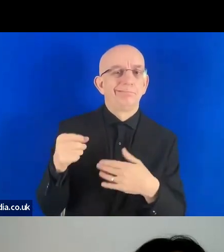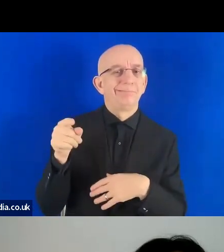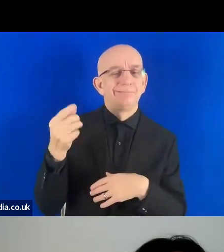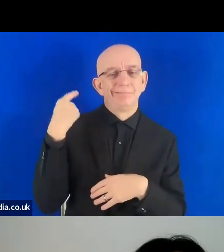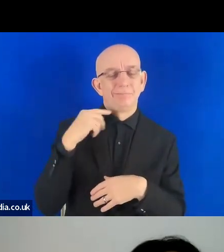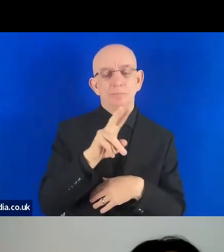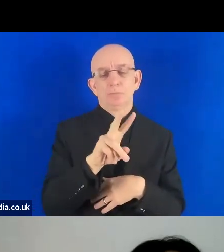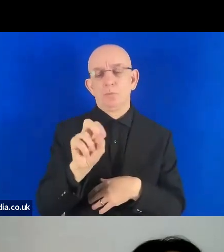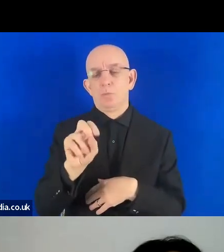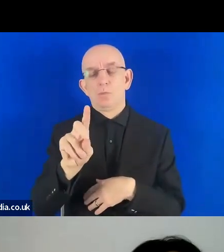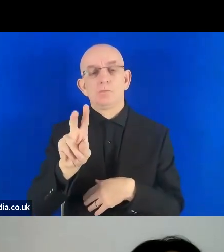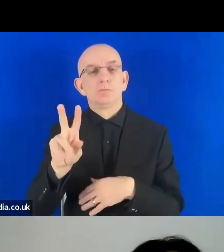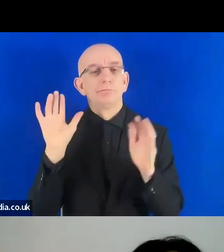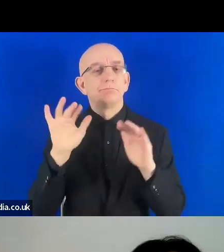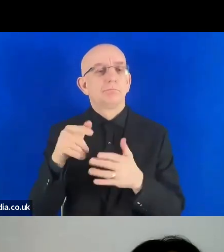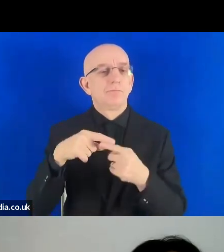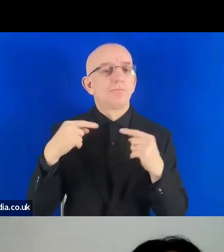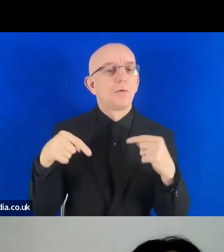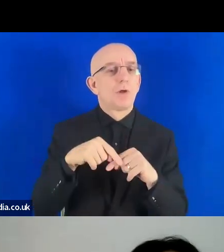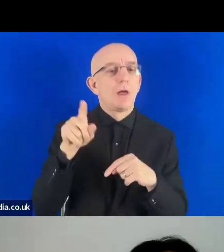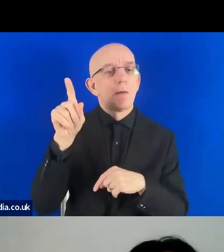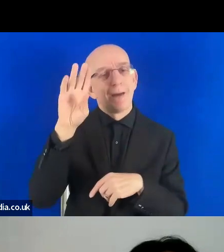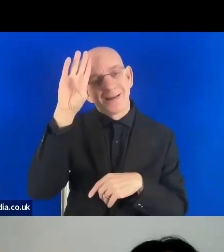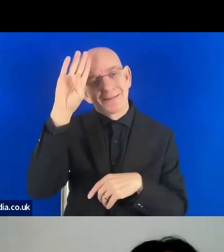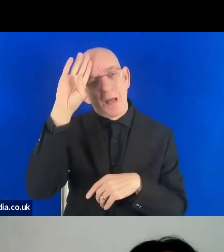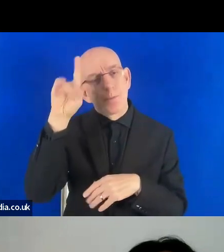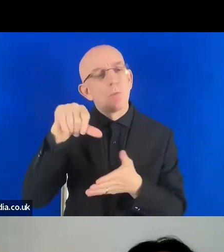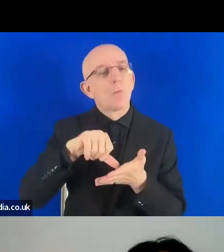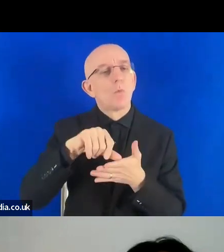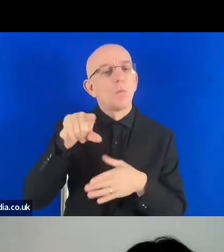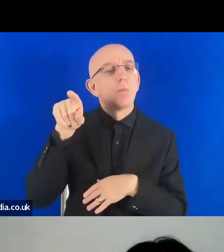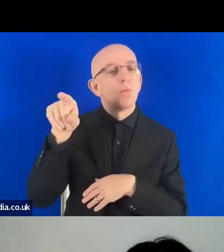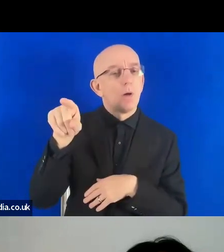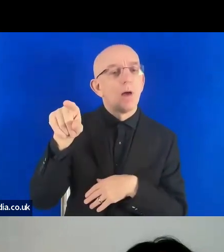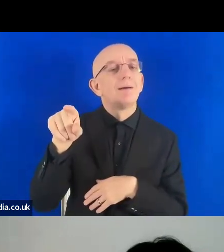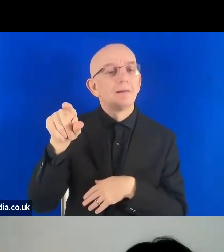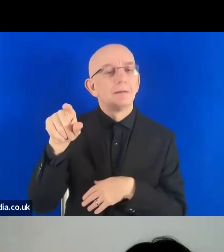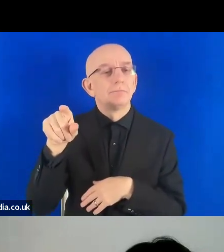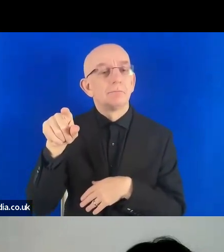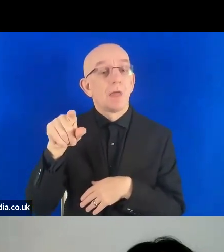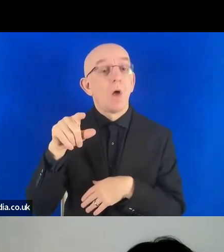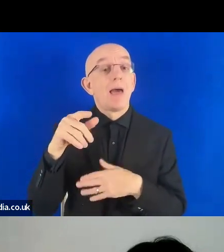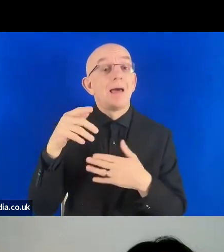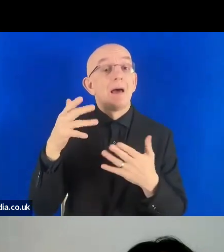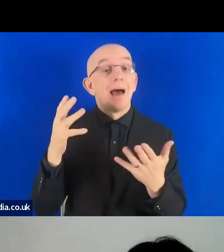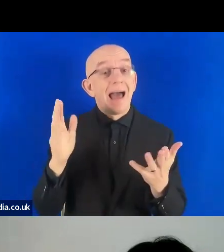yeah, we know that, room sharing is not ideal. And that's just the, the, the price of being able to accommodate